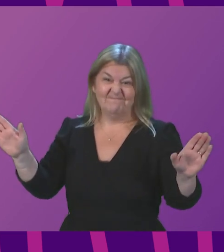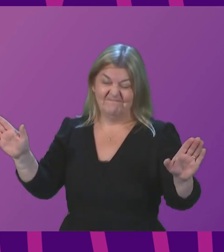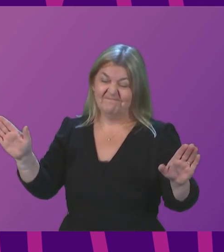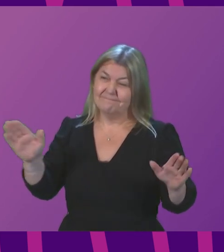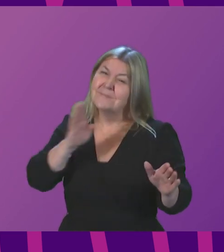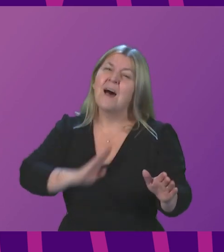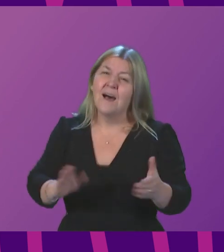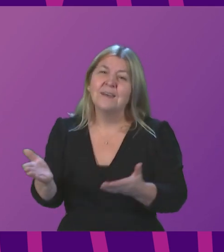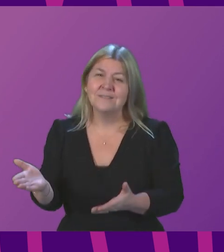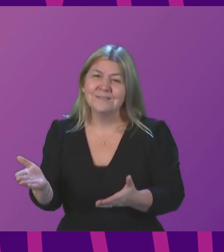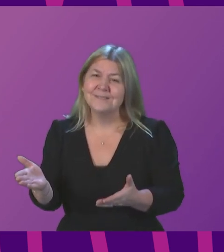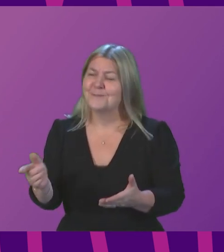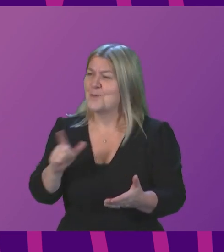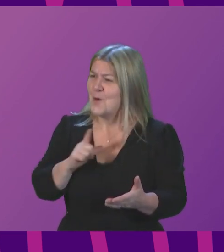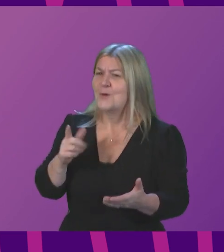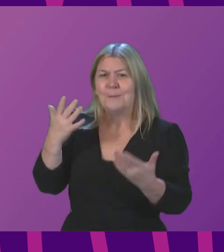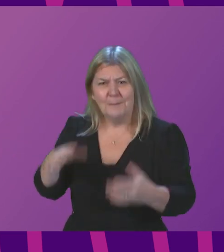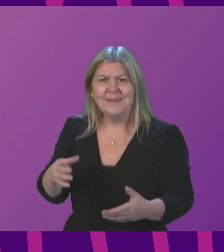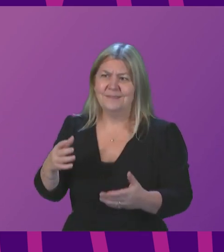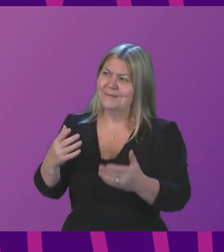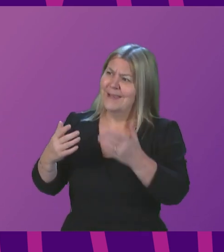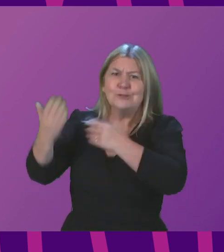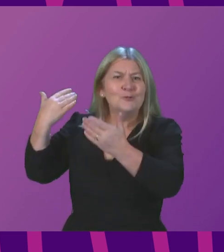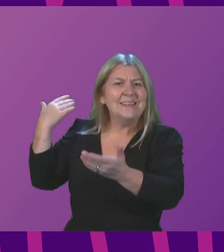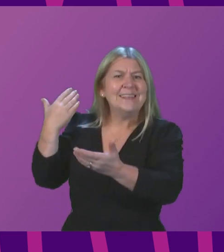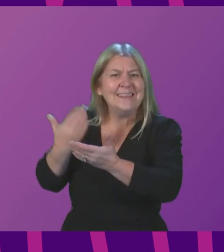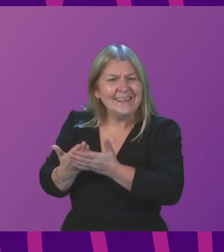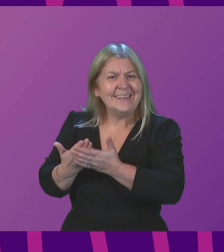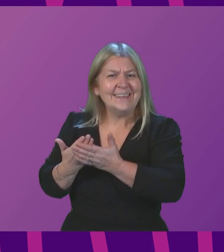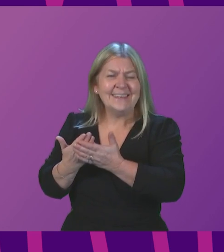it has been a feature of our landscape for these 50 years.